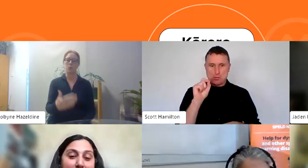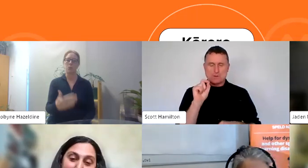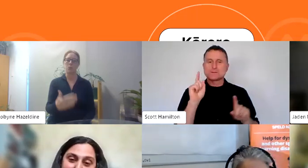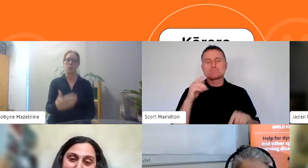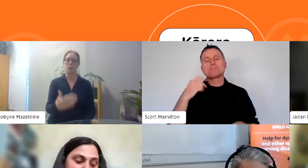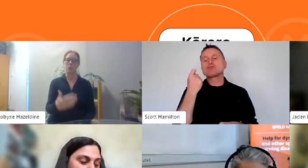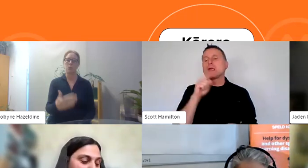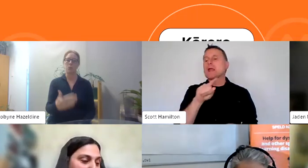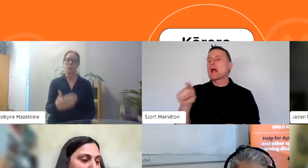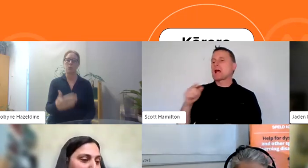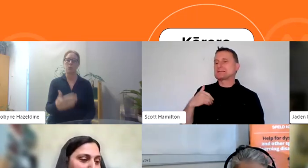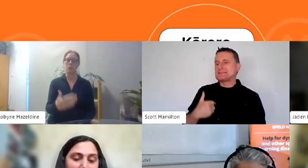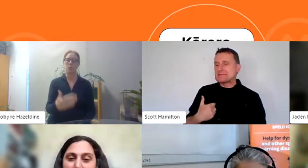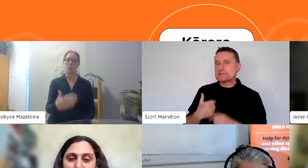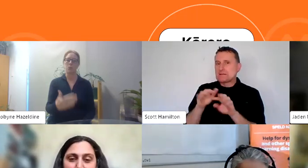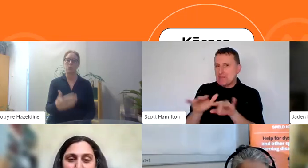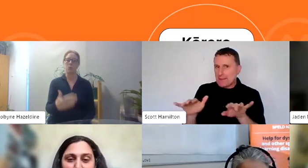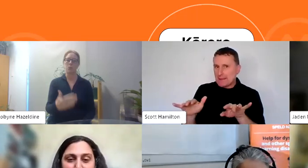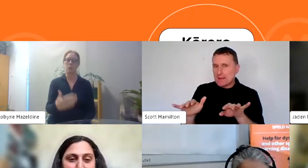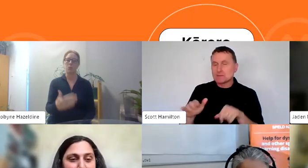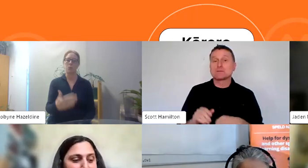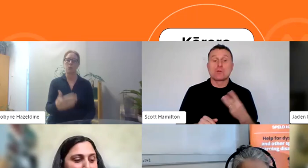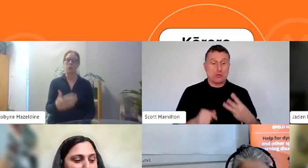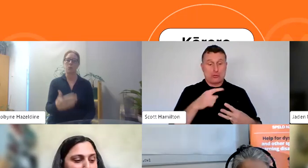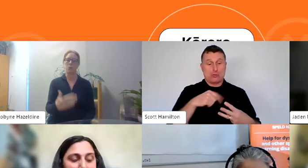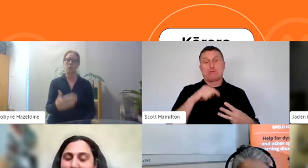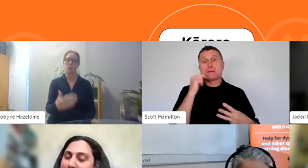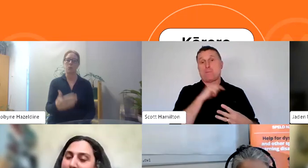and necessity. So my three boys have a range of different disabilities